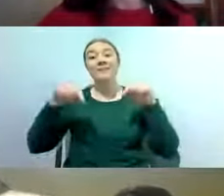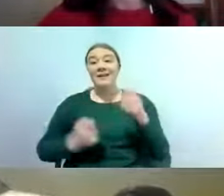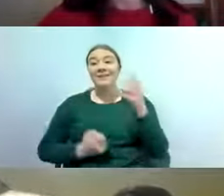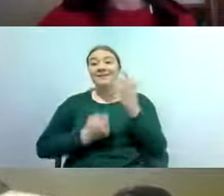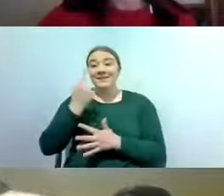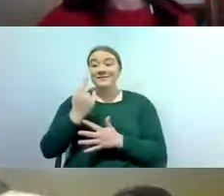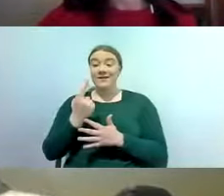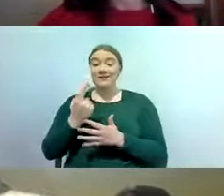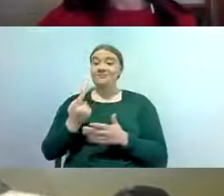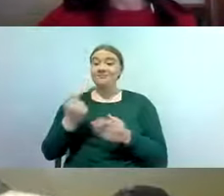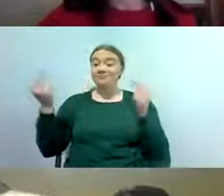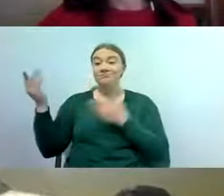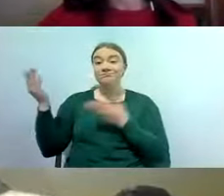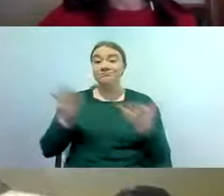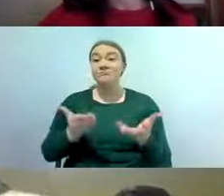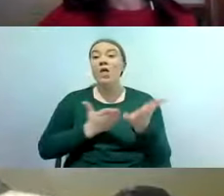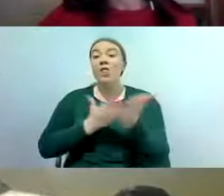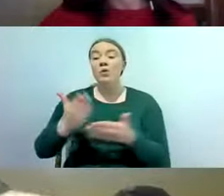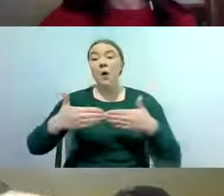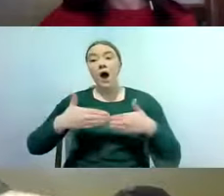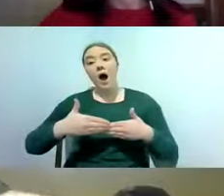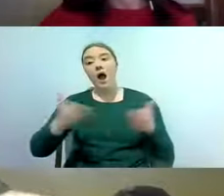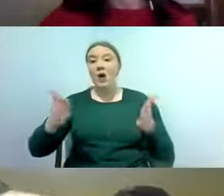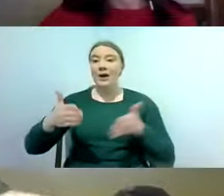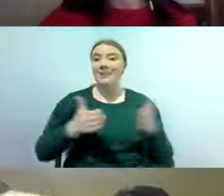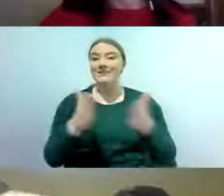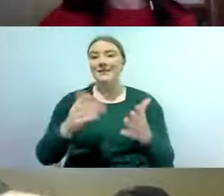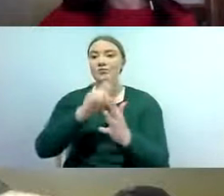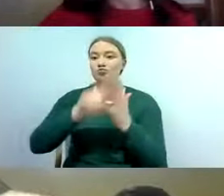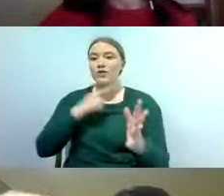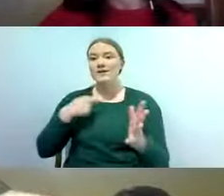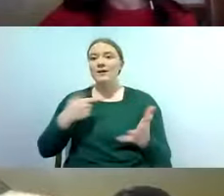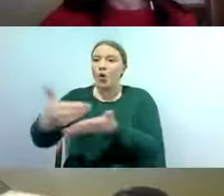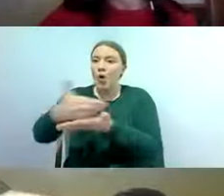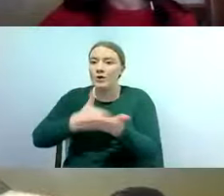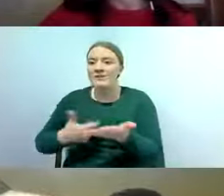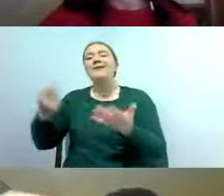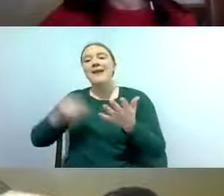you by the unlocking the severn project which is a conservation and river engagement project